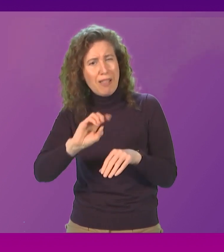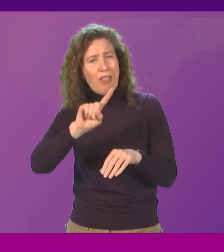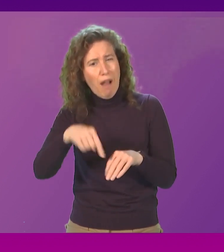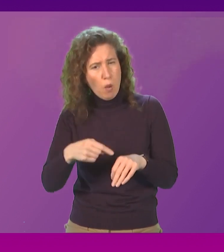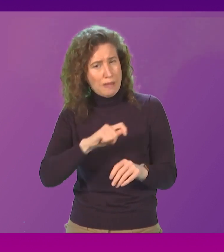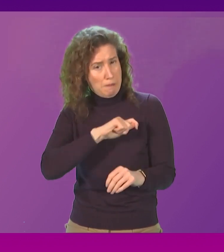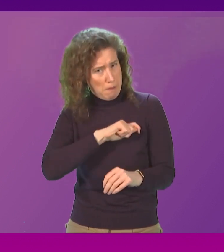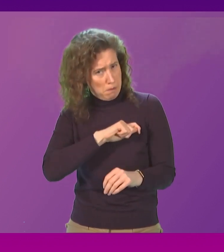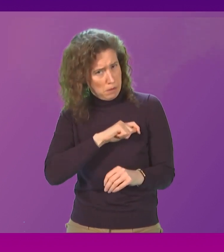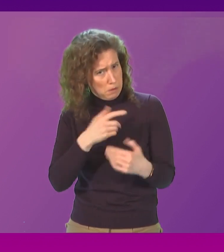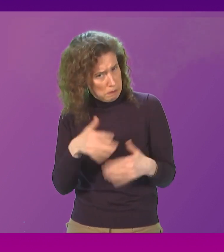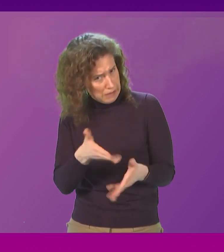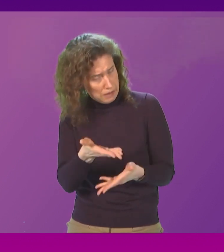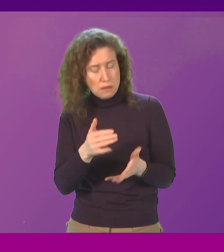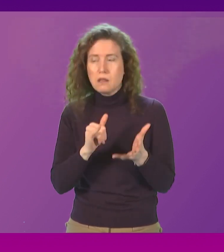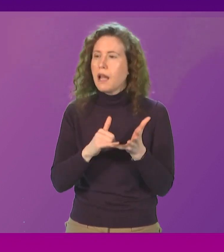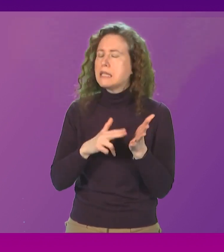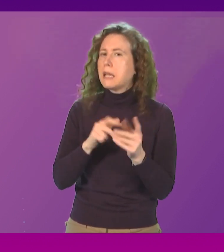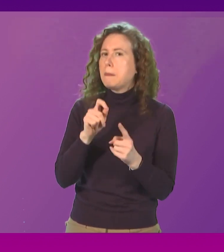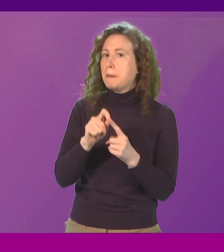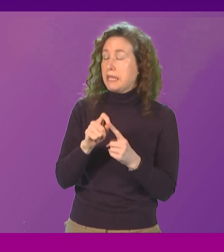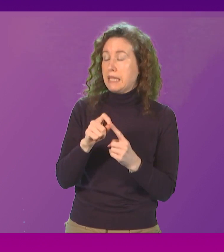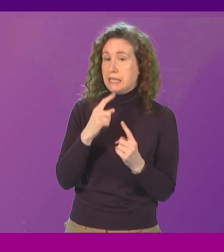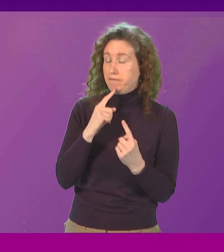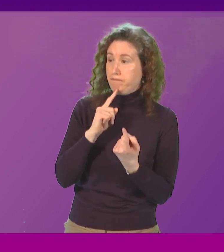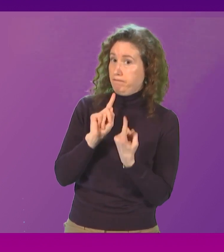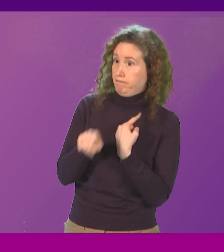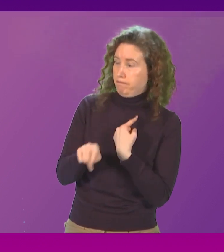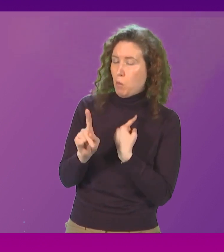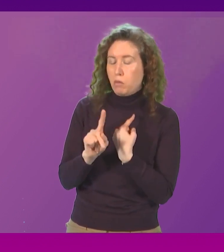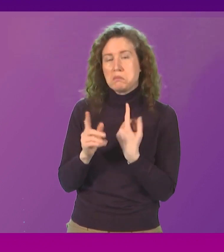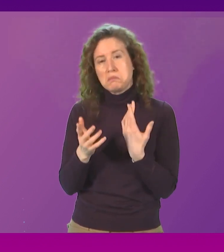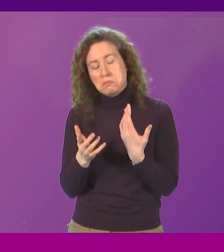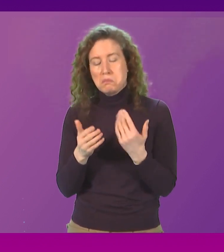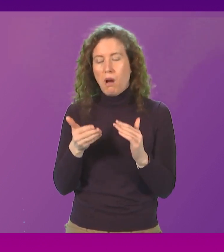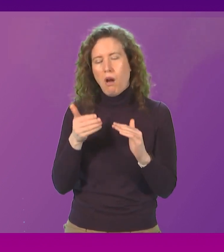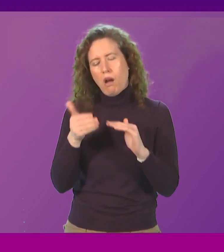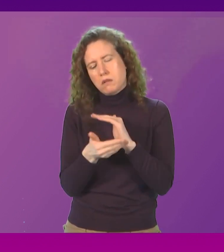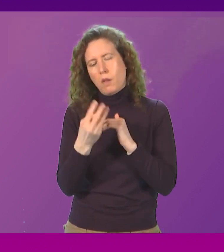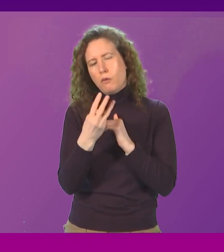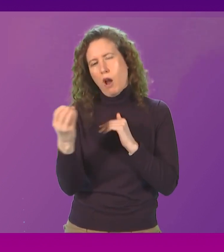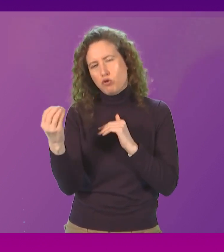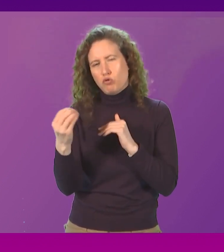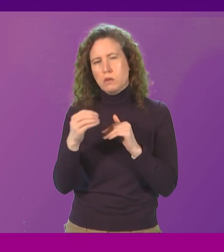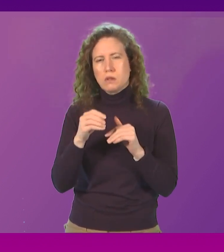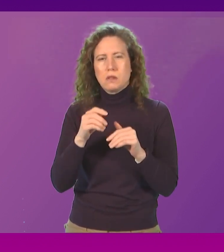“As the SNP clearly stated when asked, fewer than 300 members have left the party over